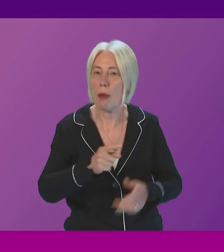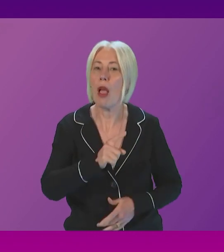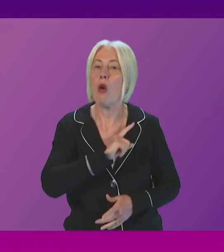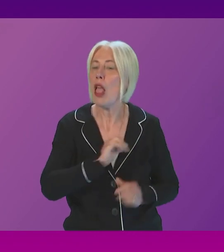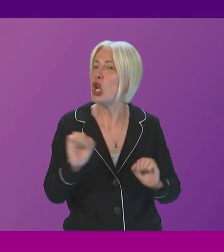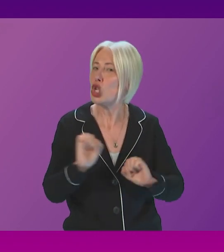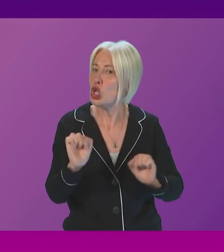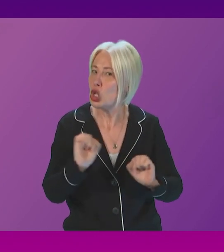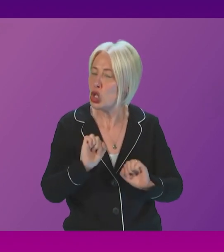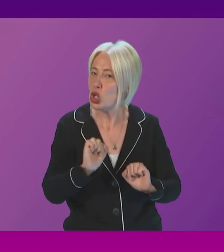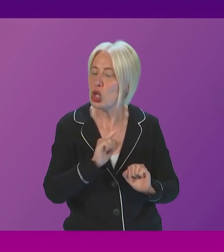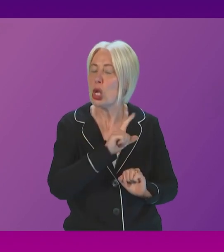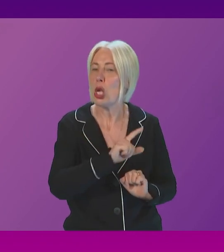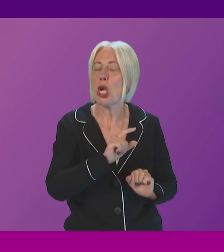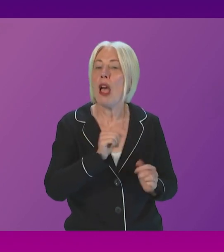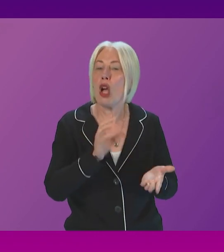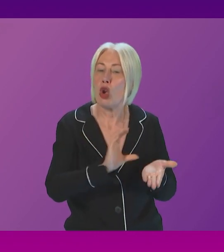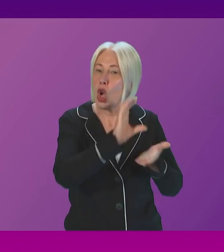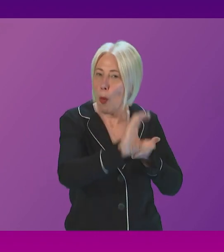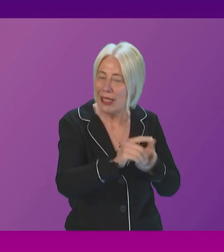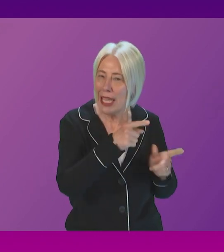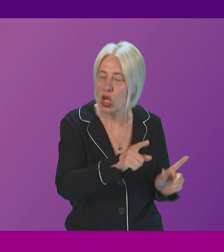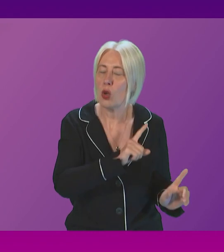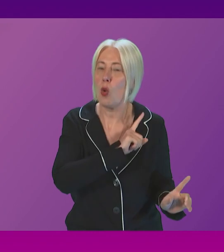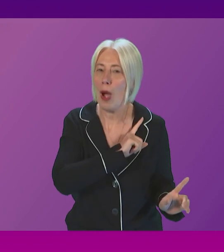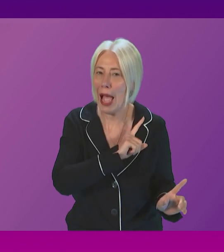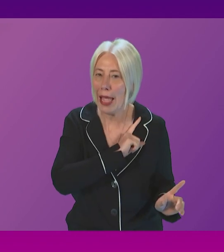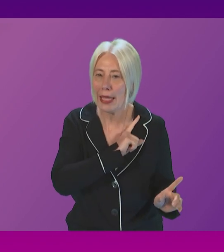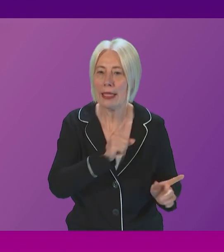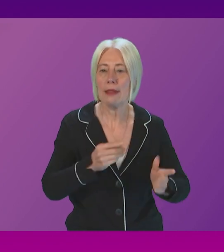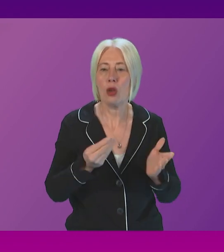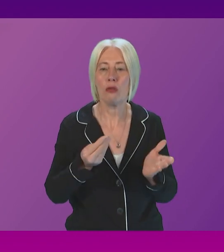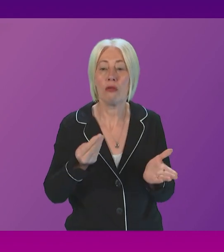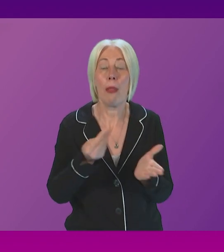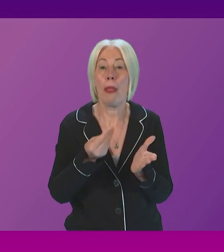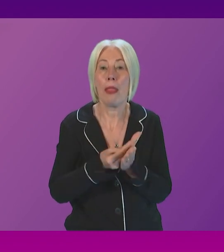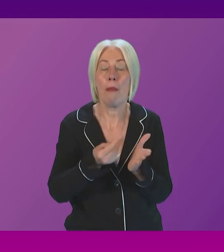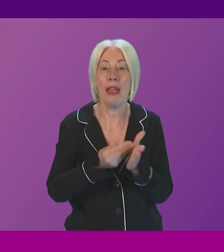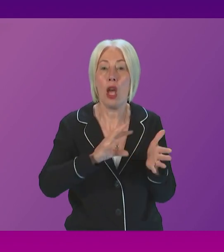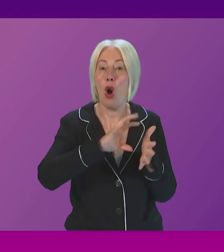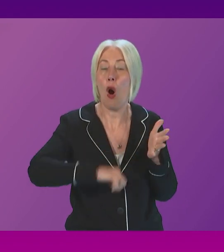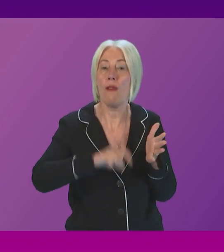not brought forward compensation is that the money that is deducted from CalMac in